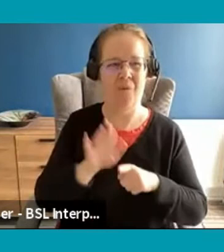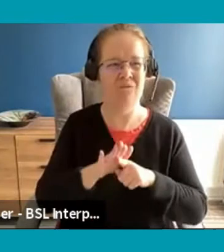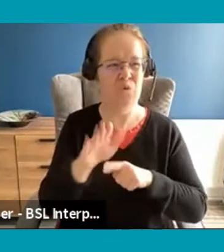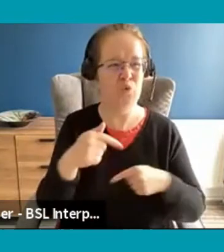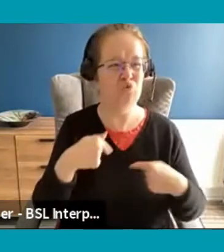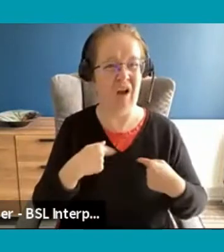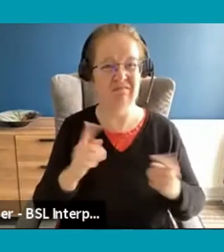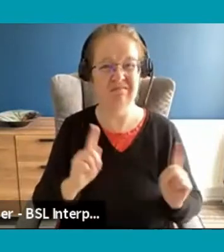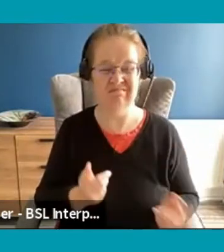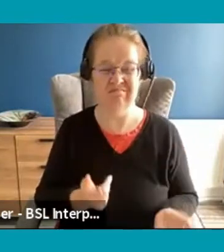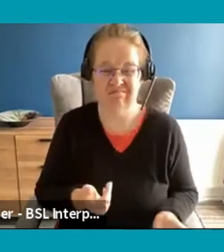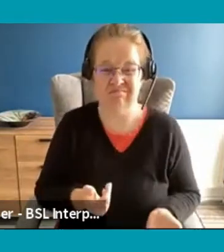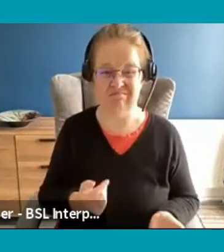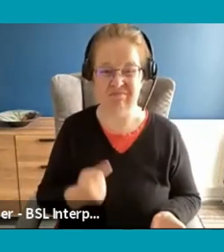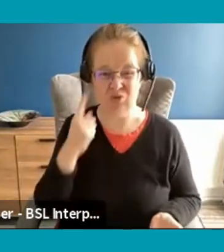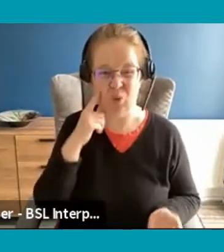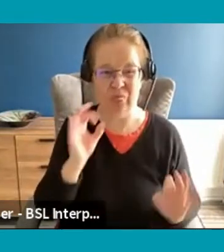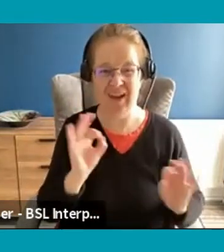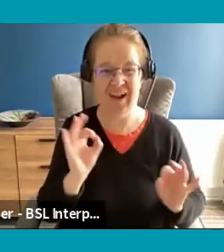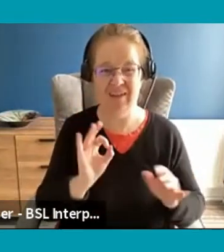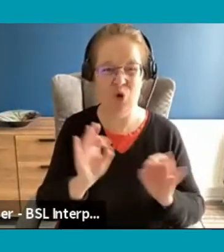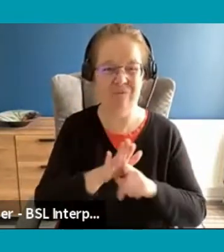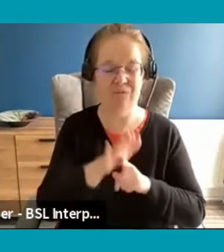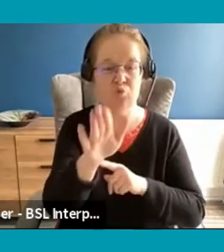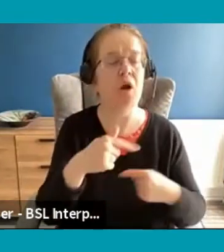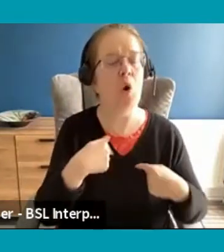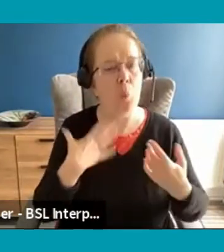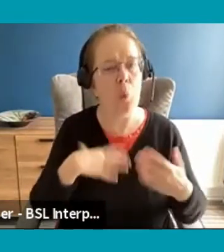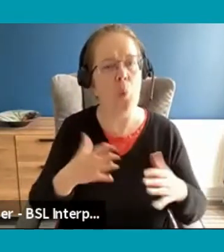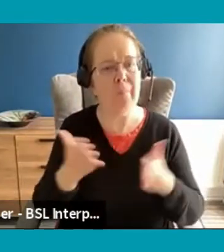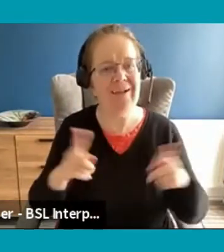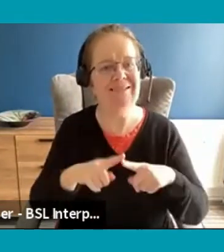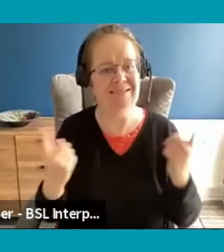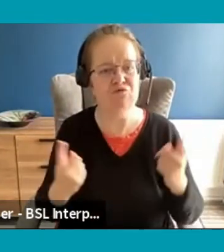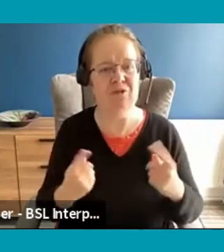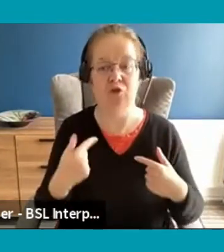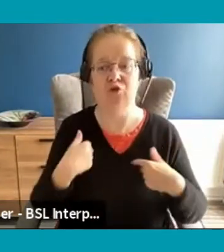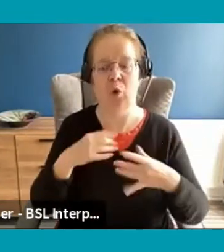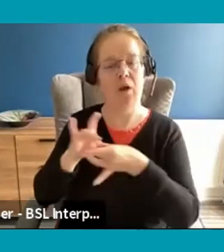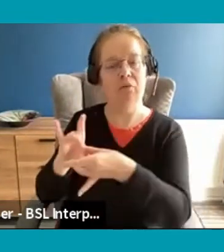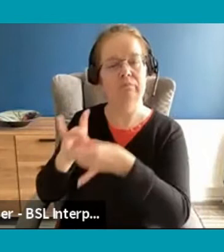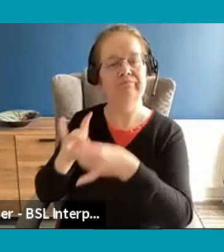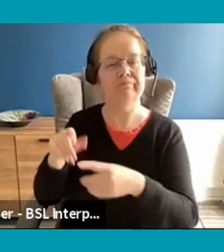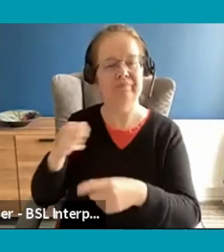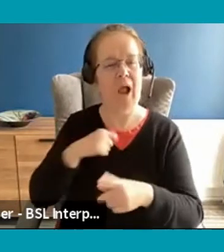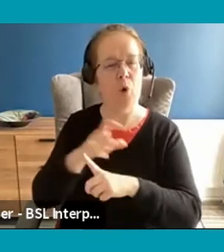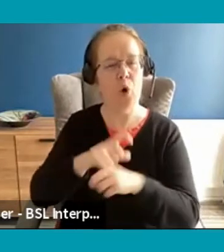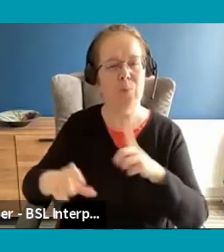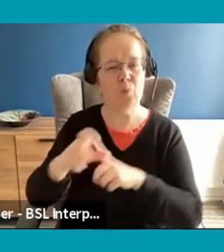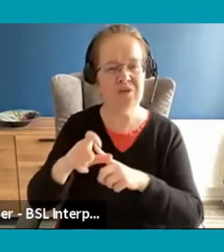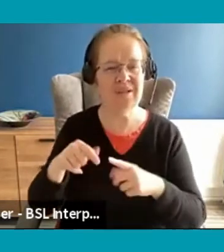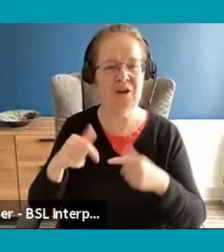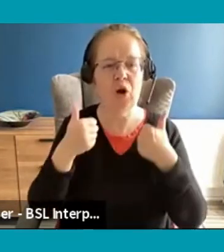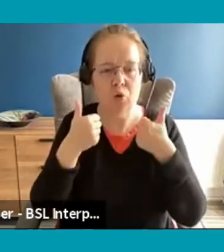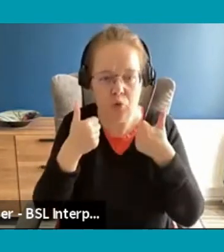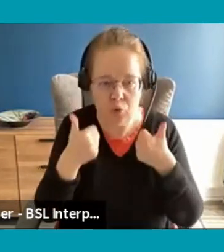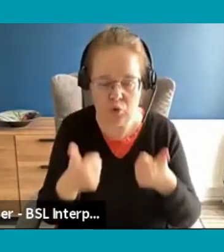But we really want to make. Different so engaging in that way with our local community we found is making a good a good difference in the right direction.